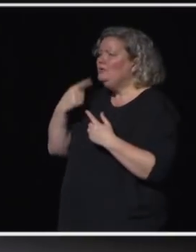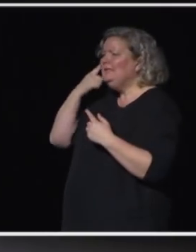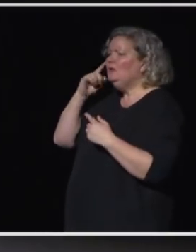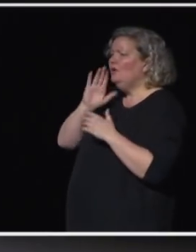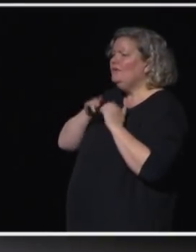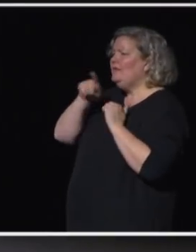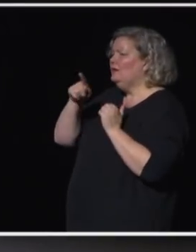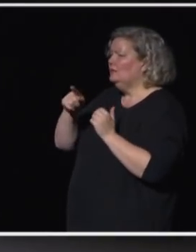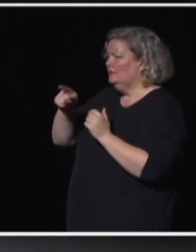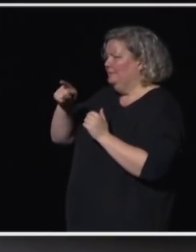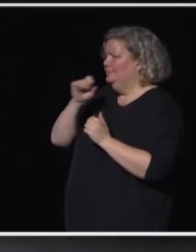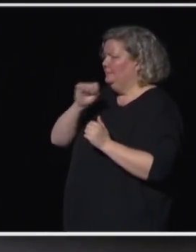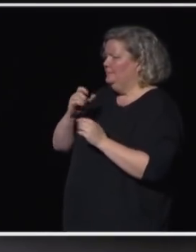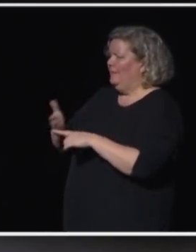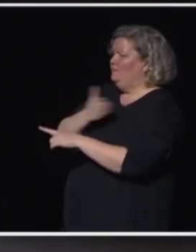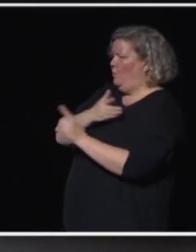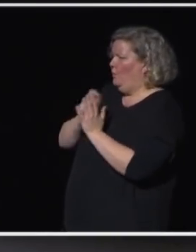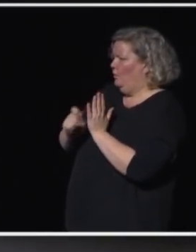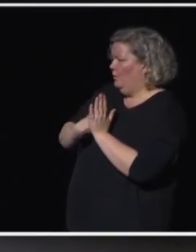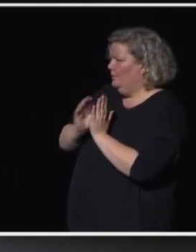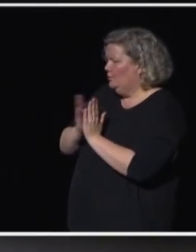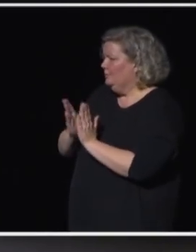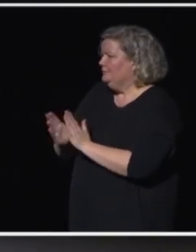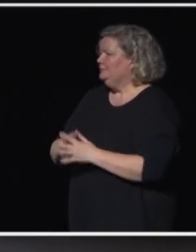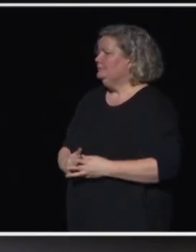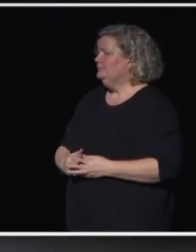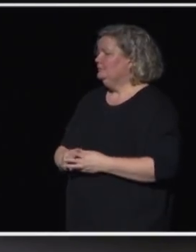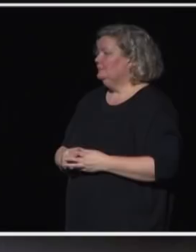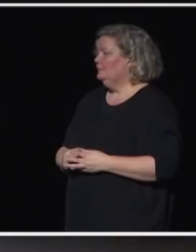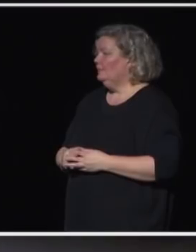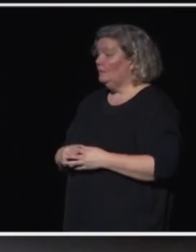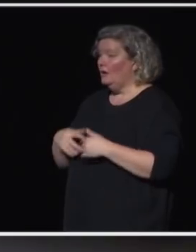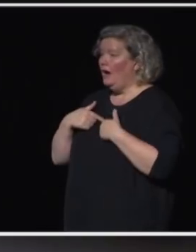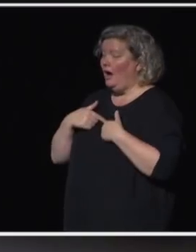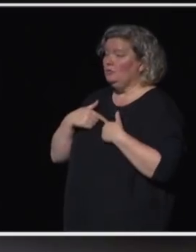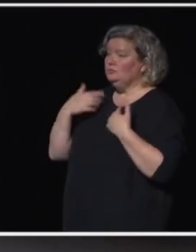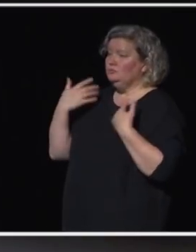And I was obviously, you know, deeply, deeply inspired by Baldwin.